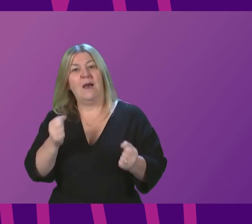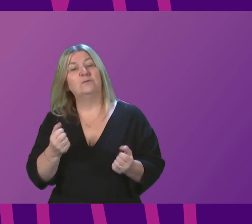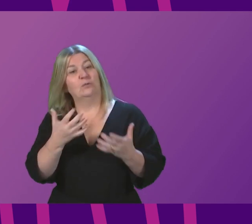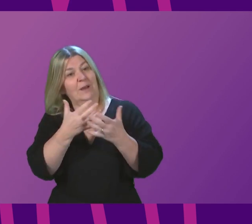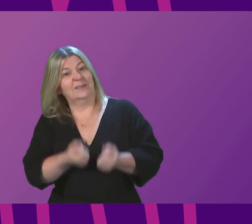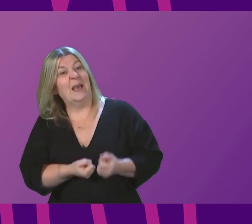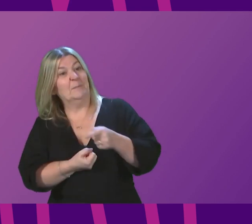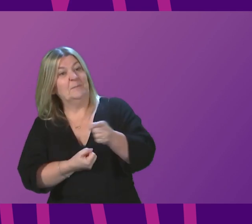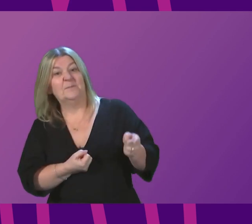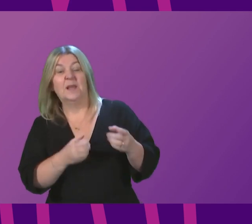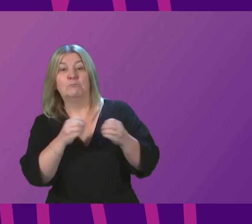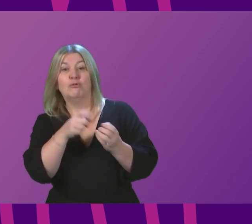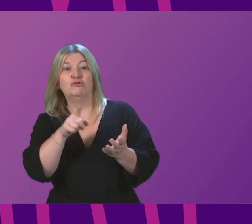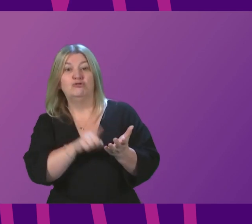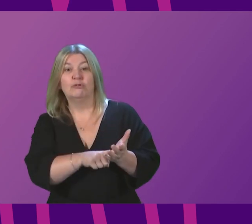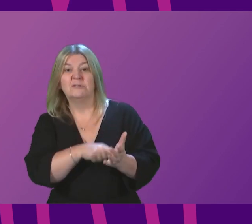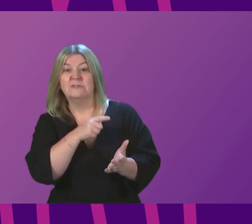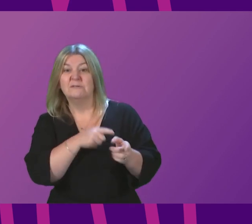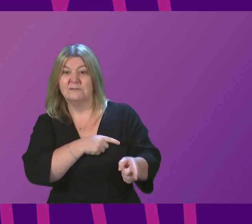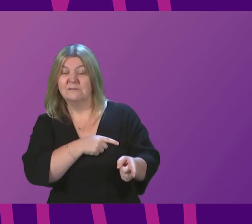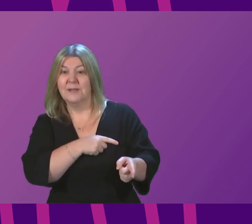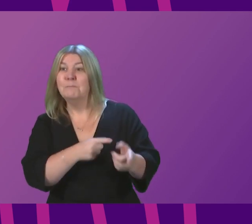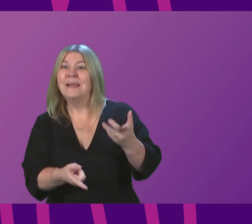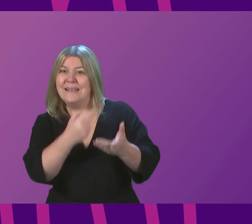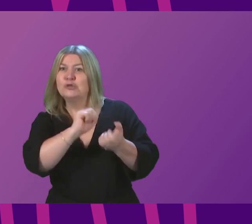think he is not fit for office.